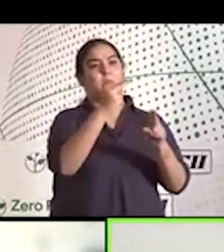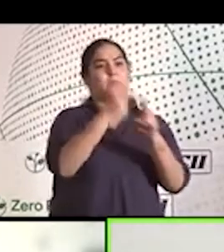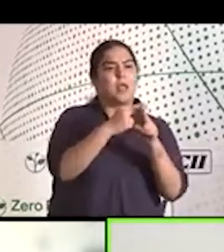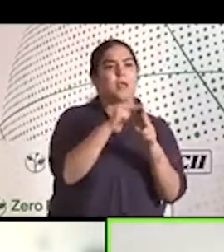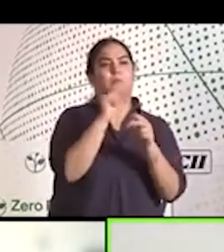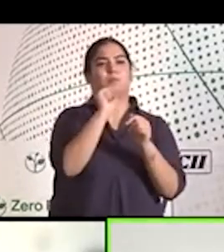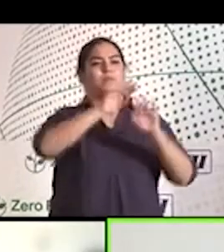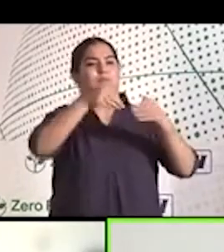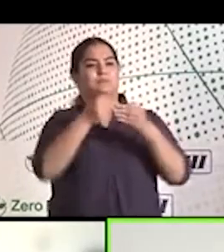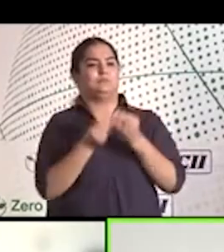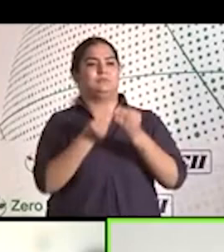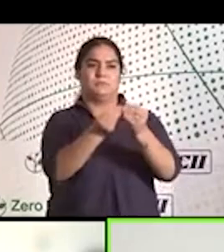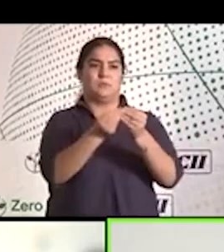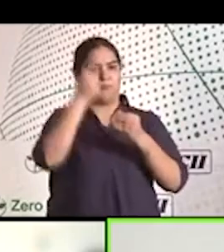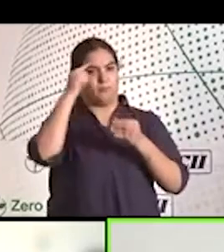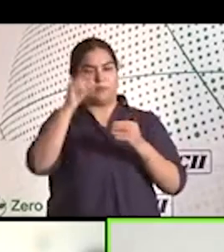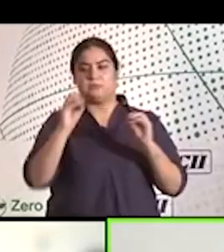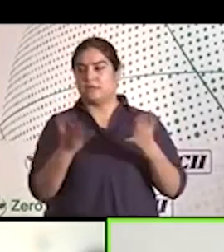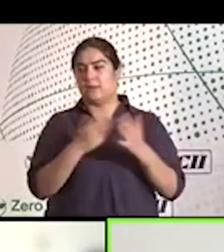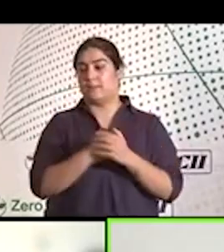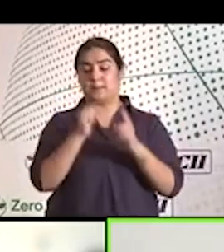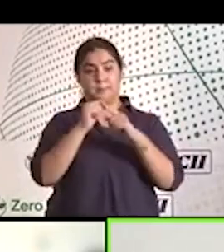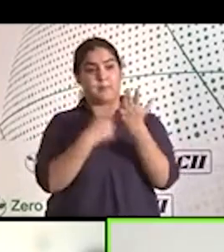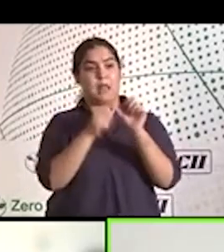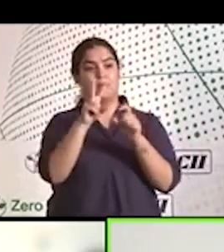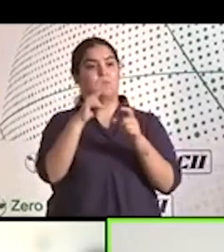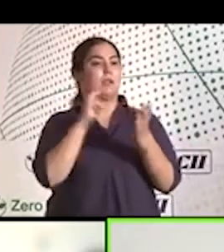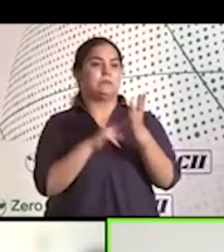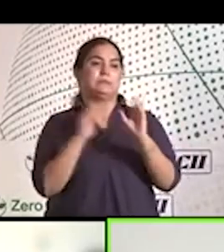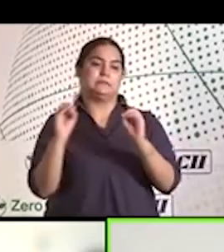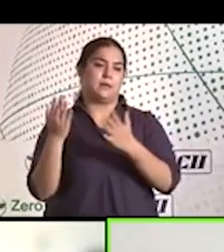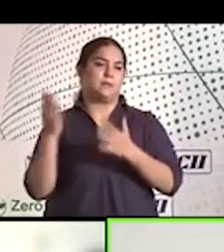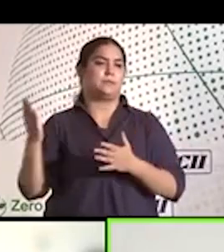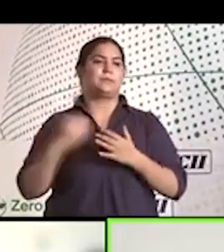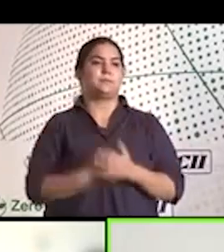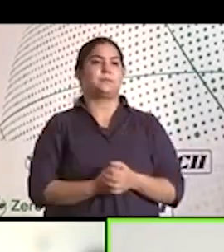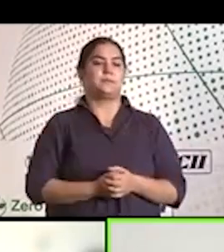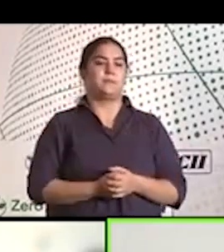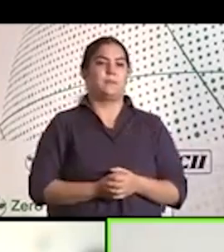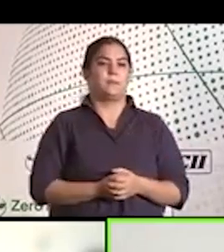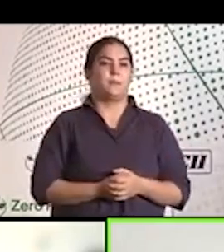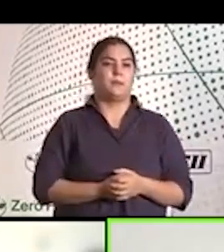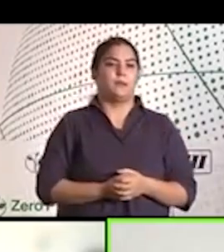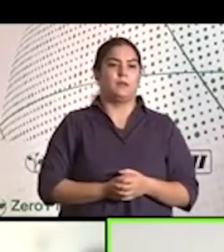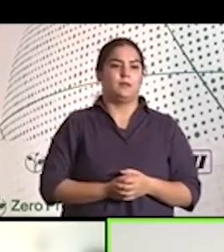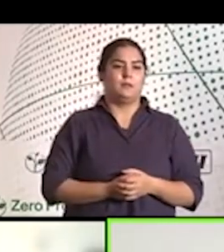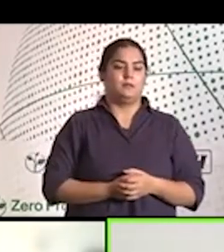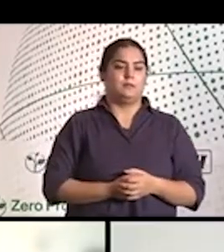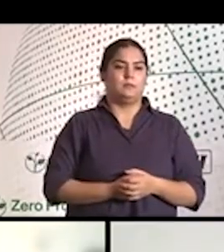Maybe we could start with you probing. Hi, I'm